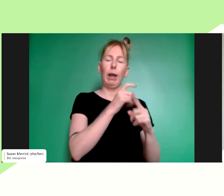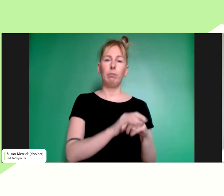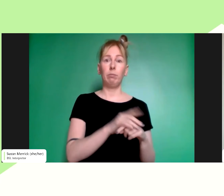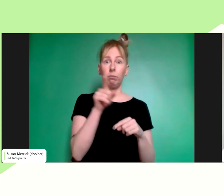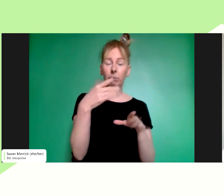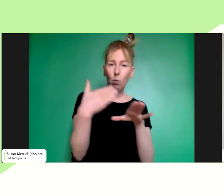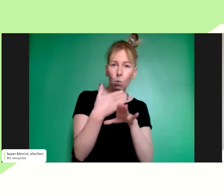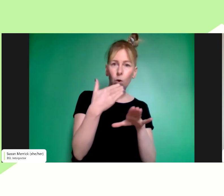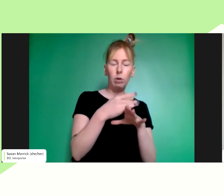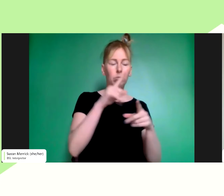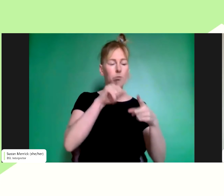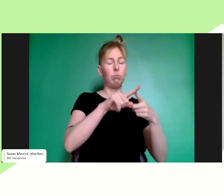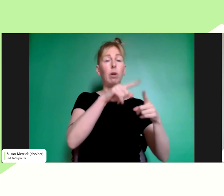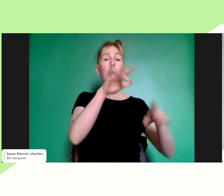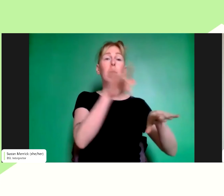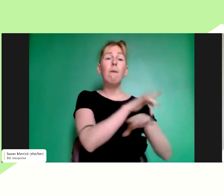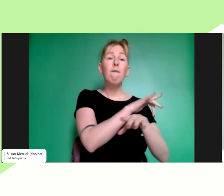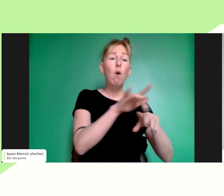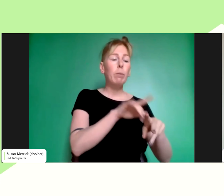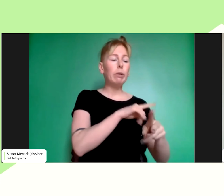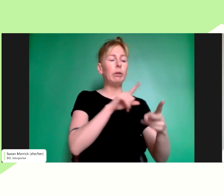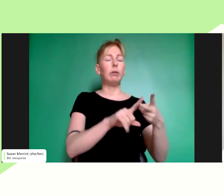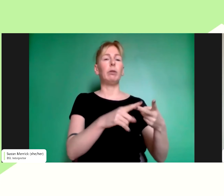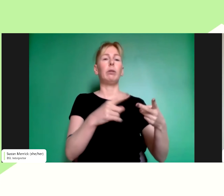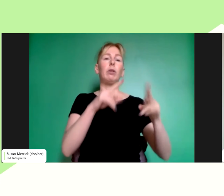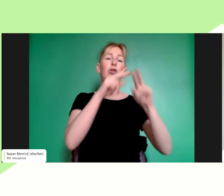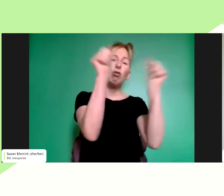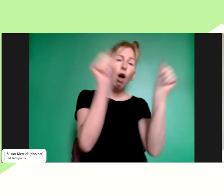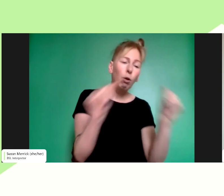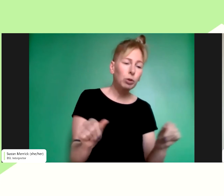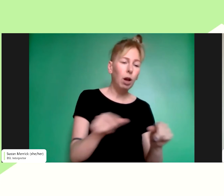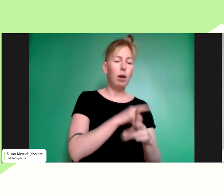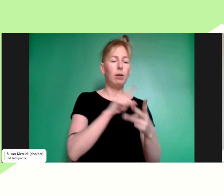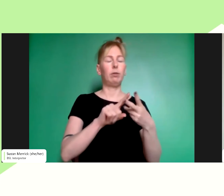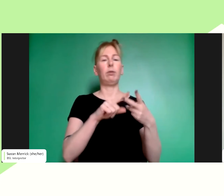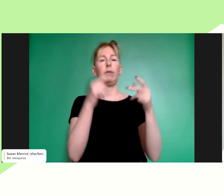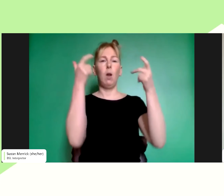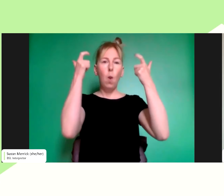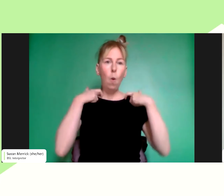performance, sculpture, law and policymaking. His practice is an ongoing exploration of